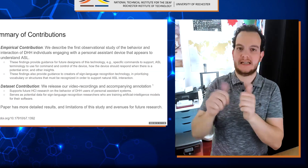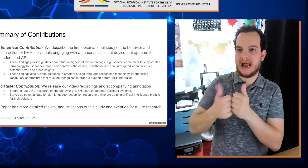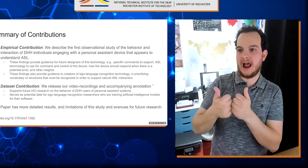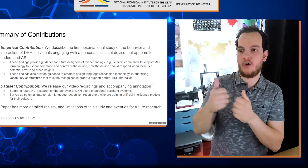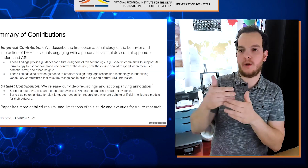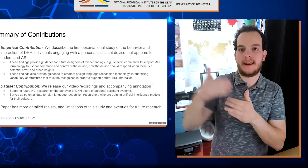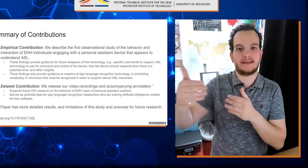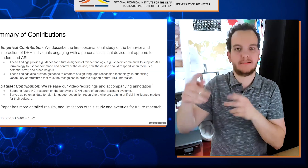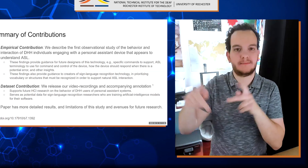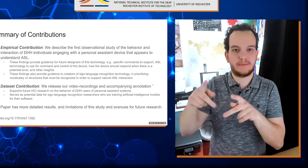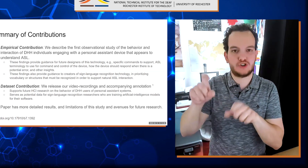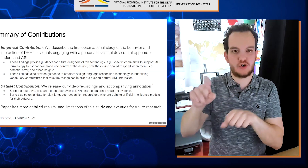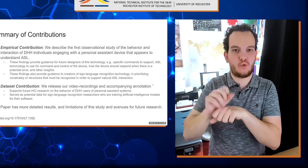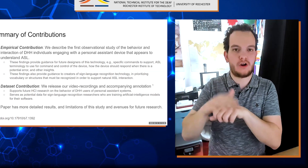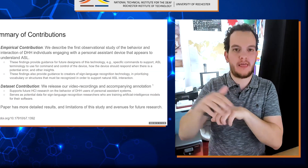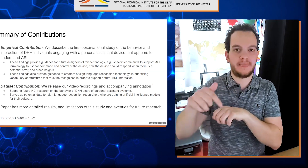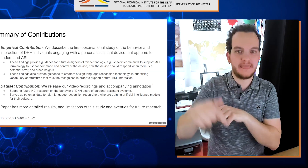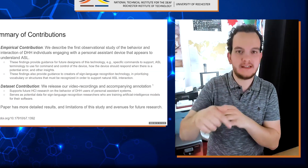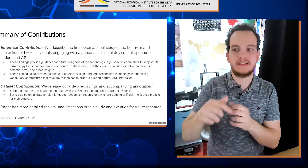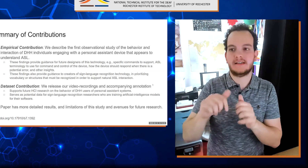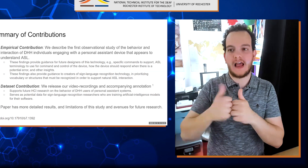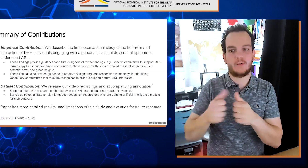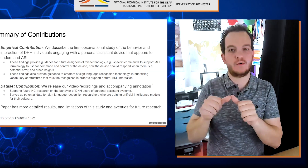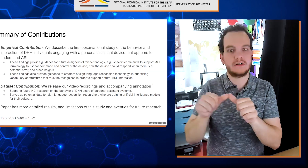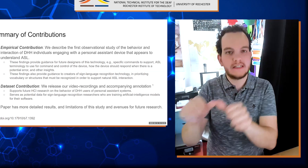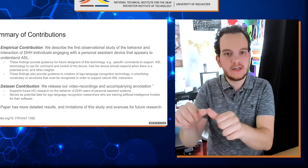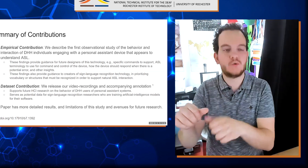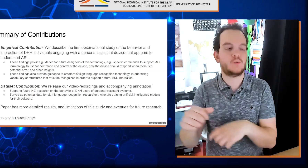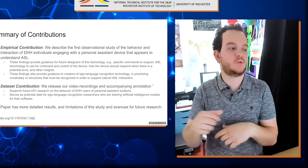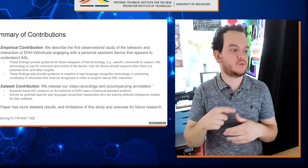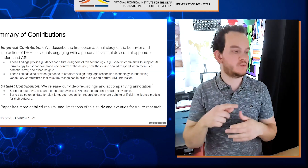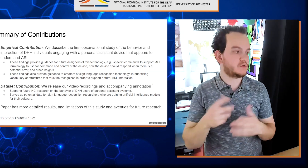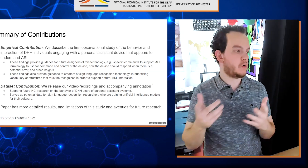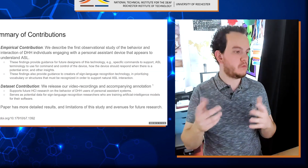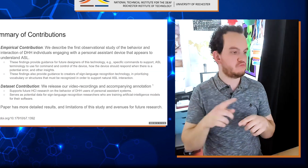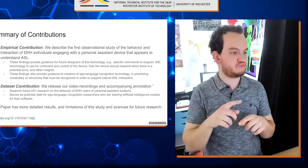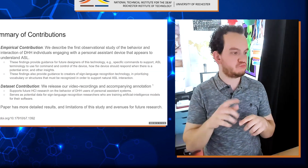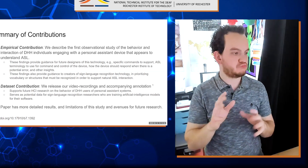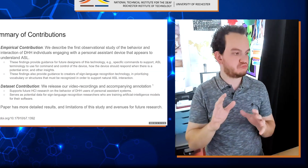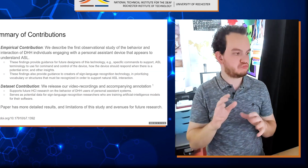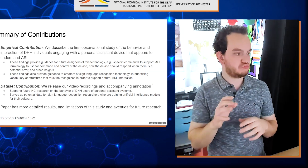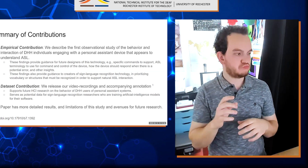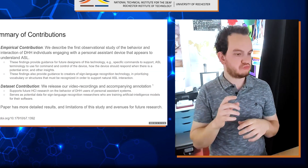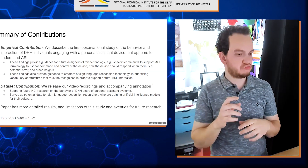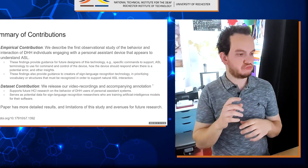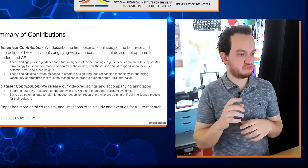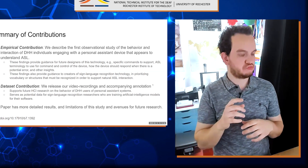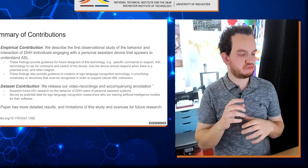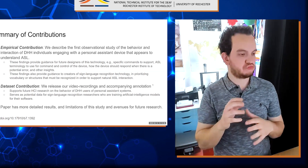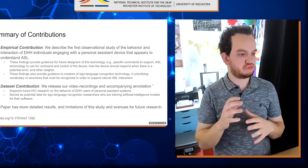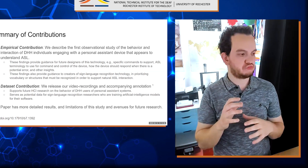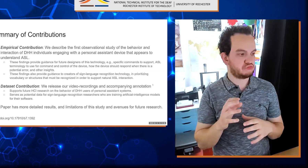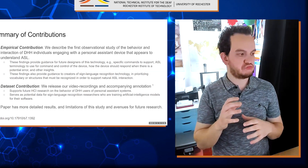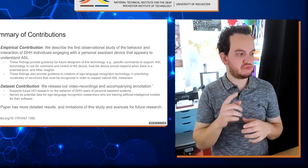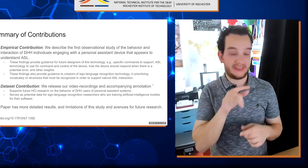for how future groups could work on this research or continue this research project.